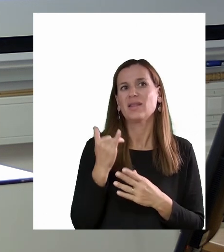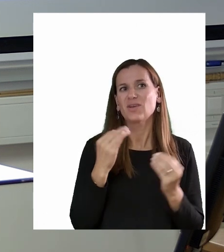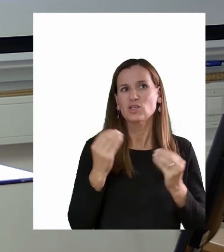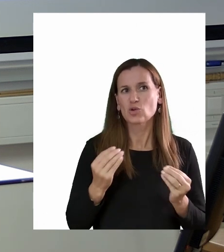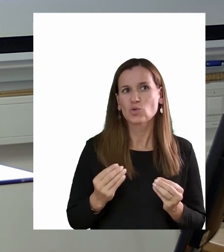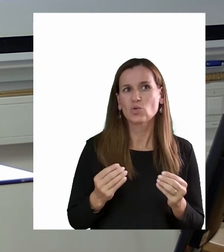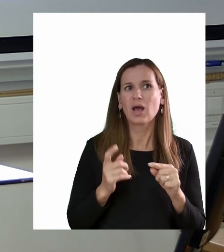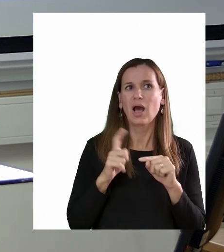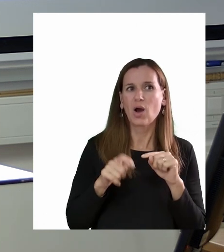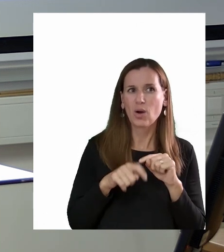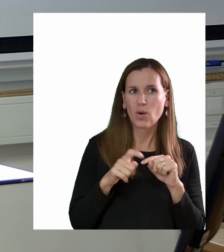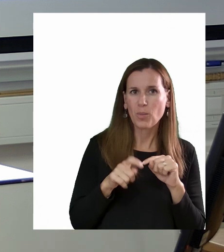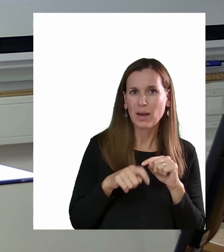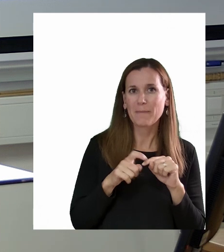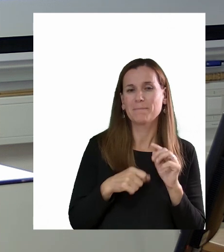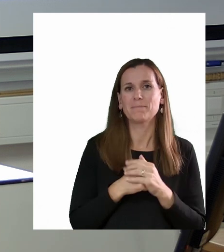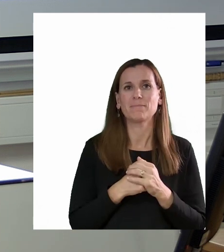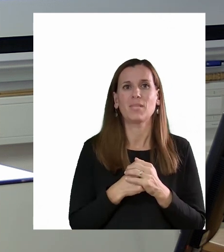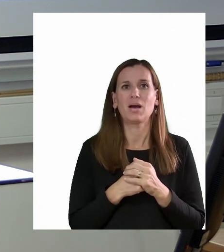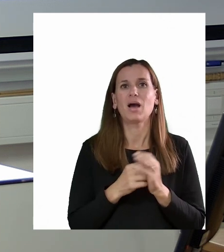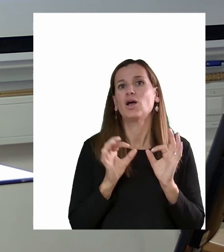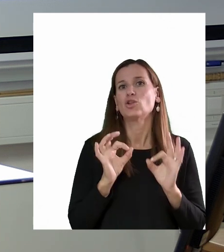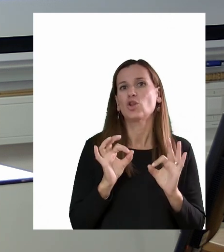The good practises that were least supported and